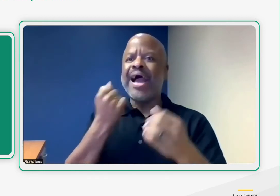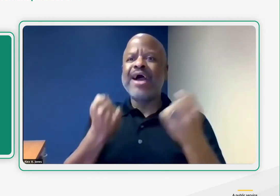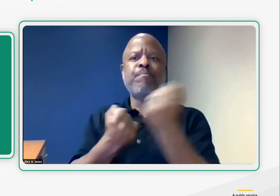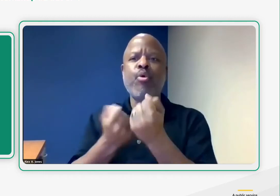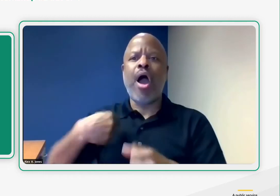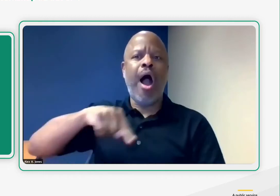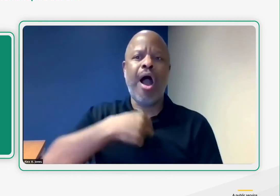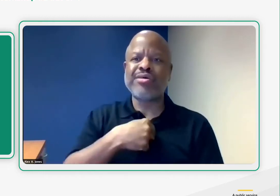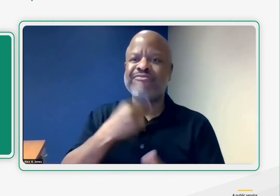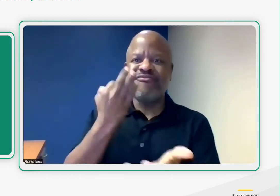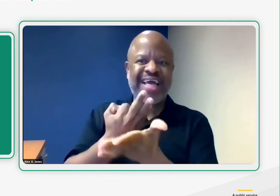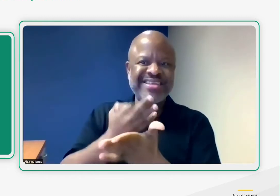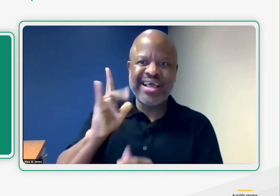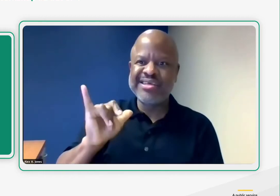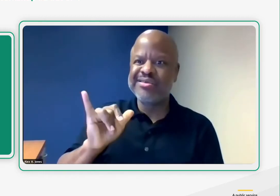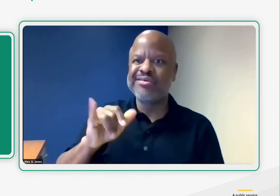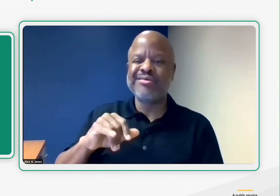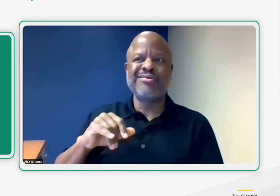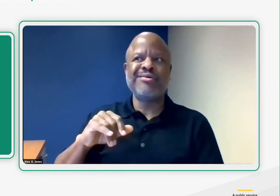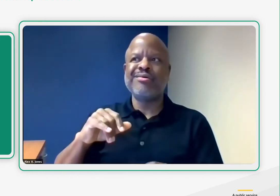It's something that doesn't best support us, financially.